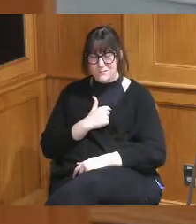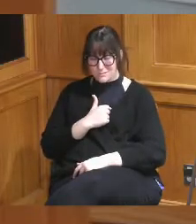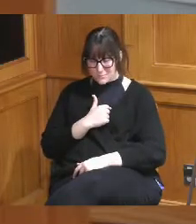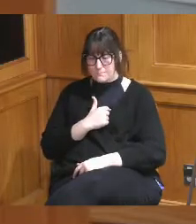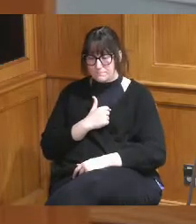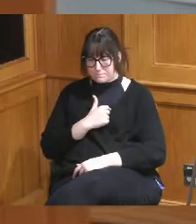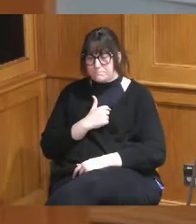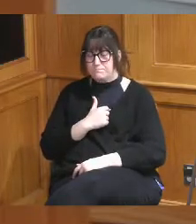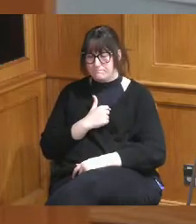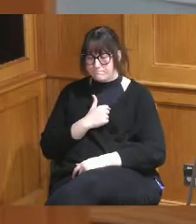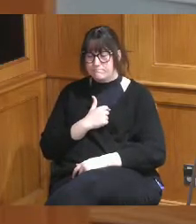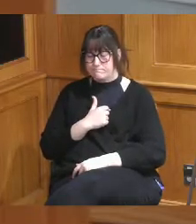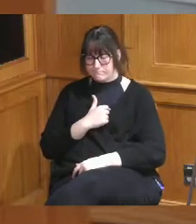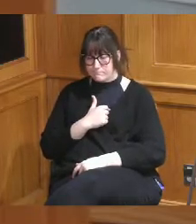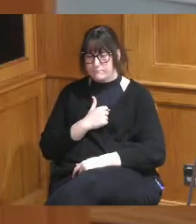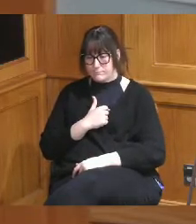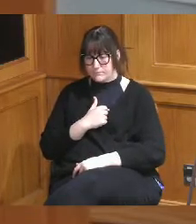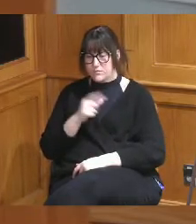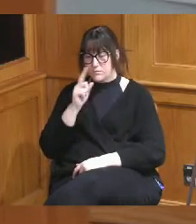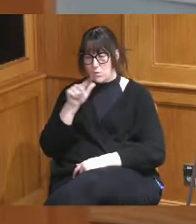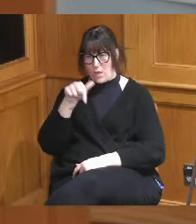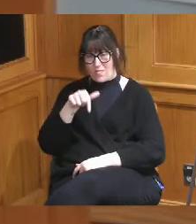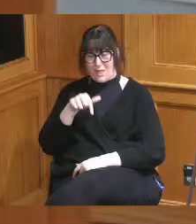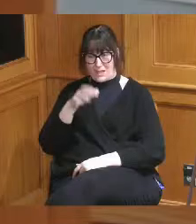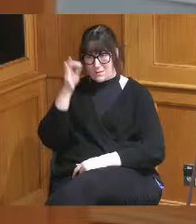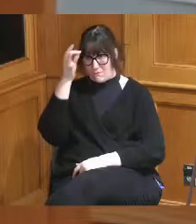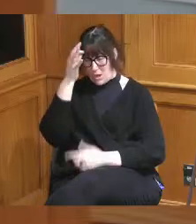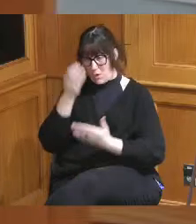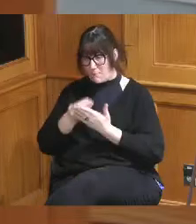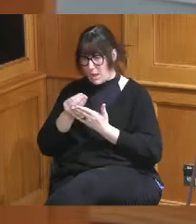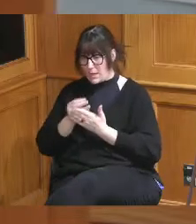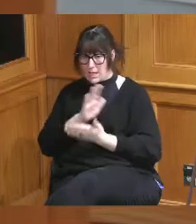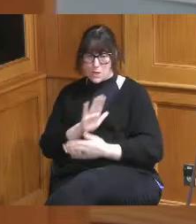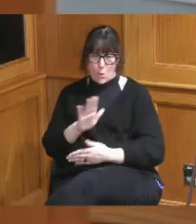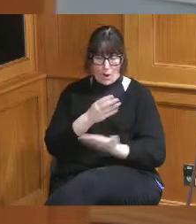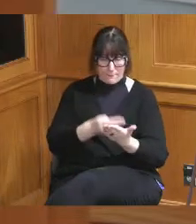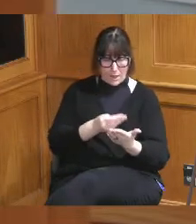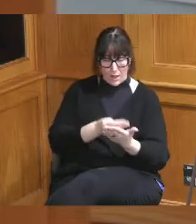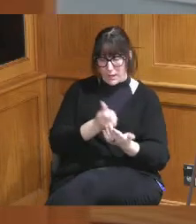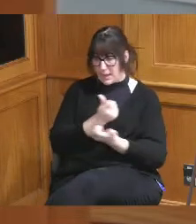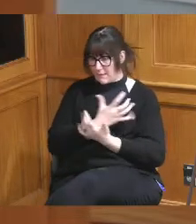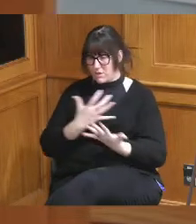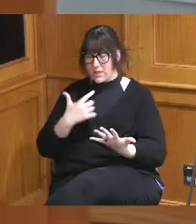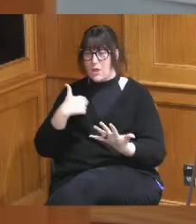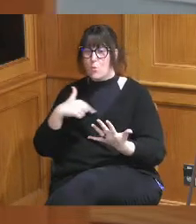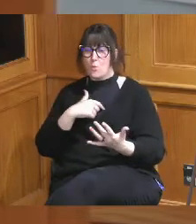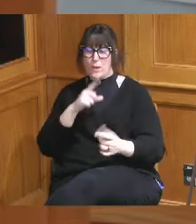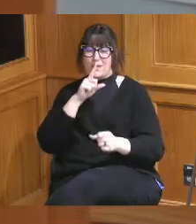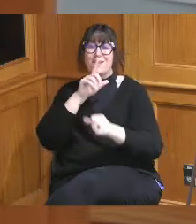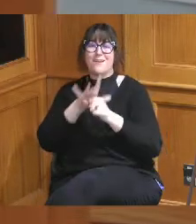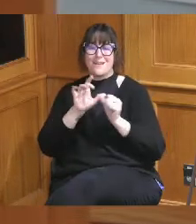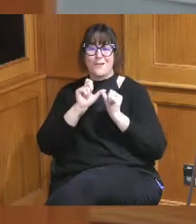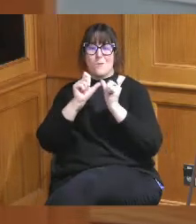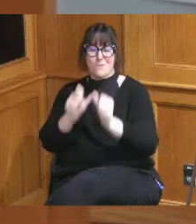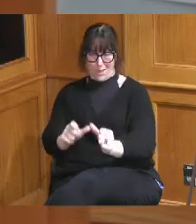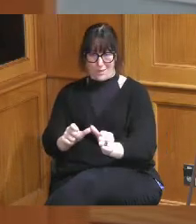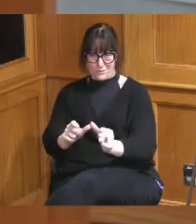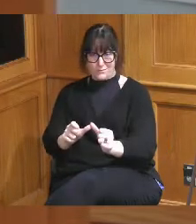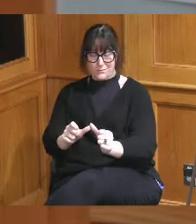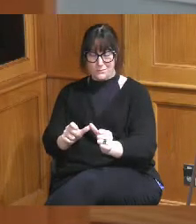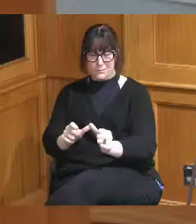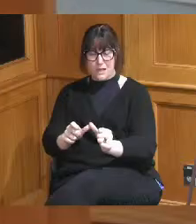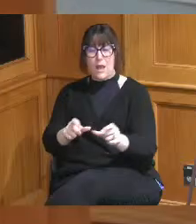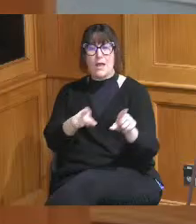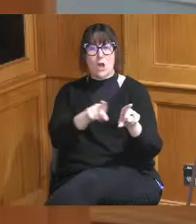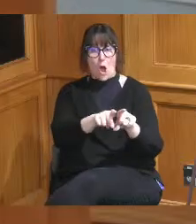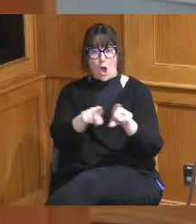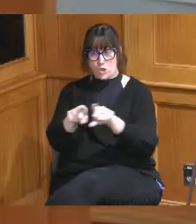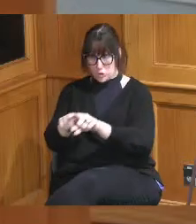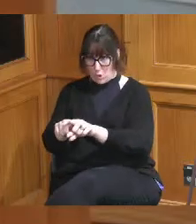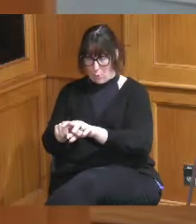these federal funds and we are remain committed to that and I also take and also take very I sorry I